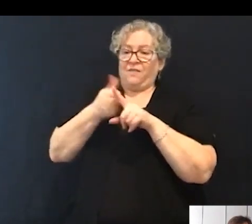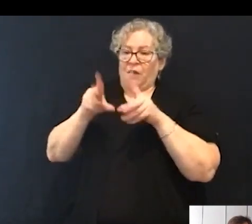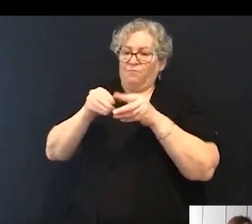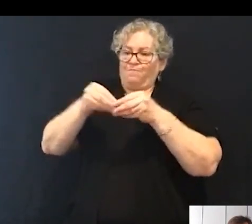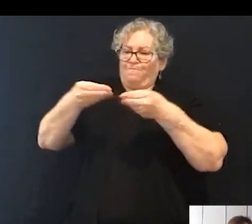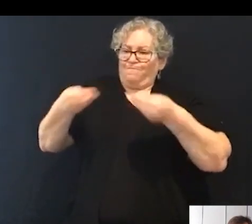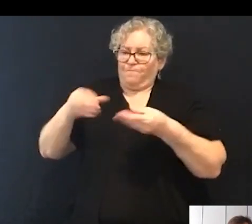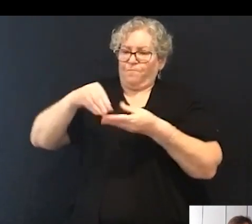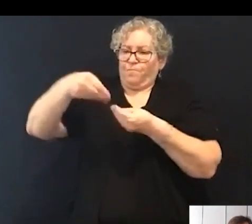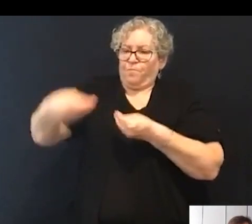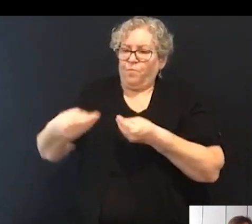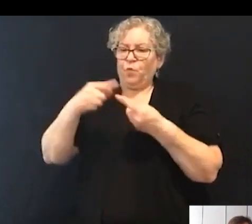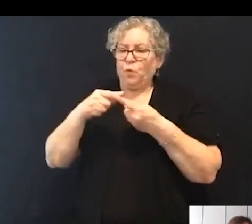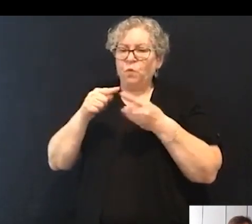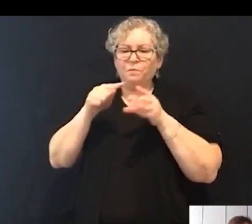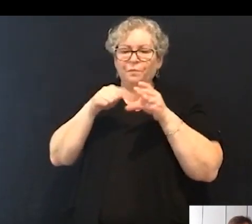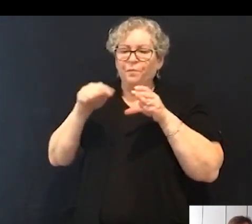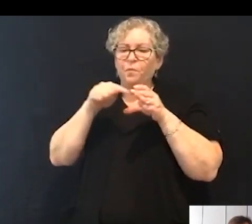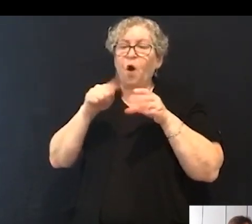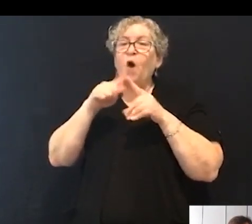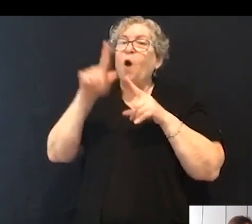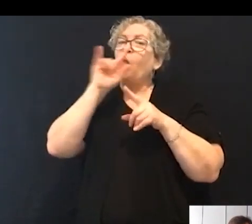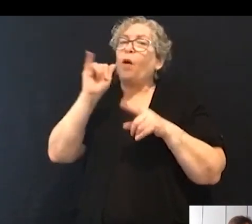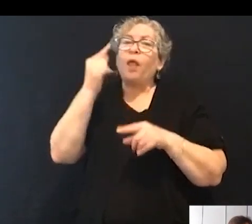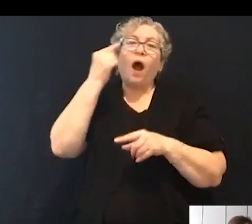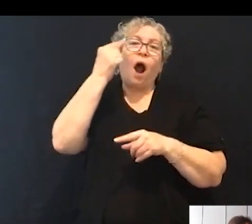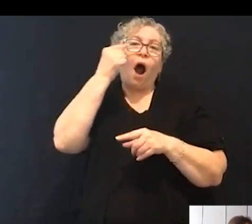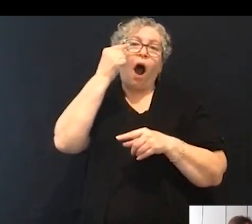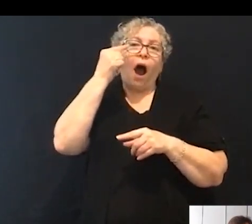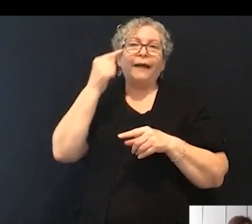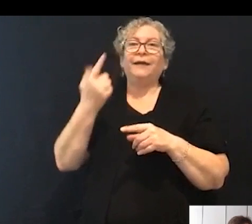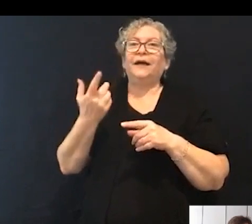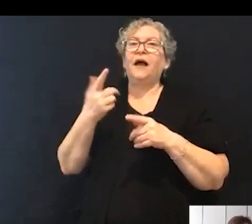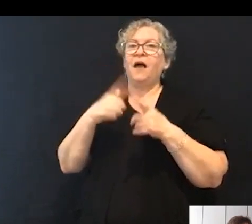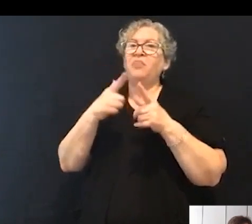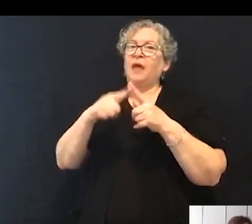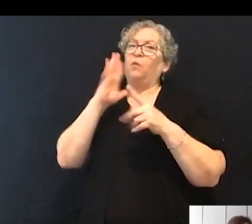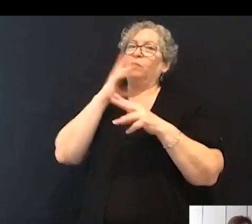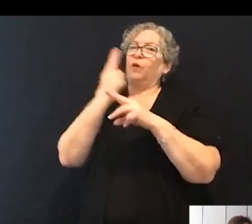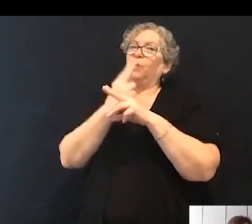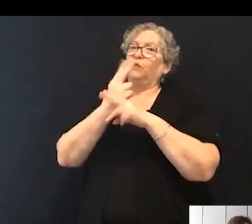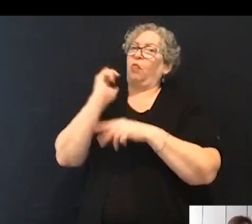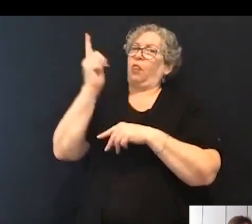into a small eye-like structure. And this can be then used for potentially